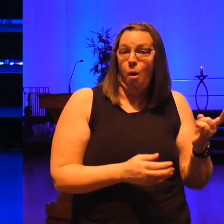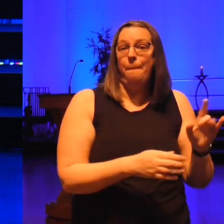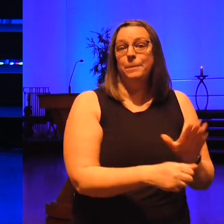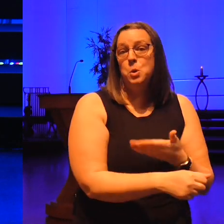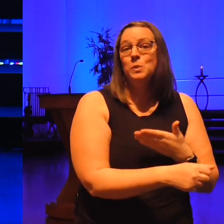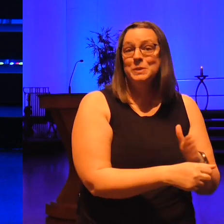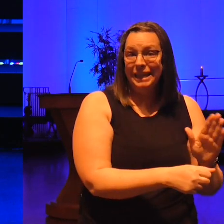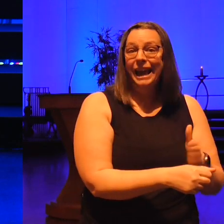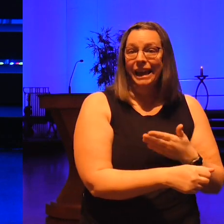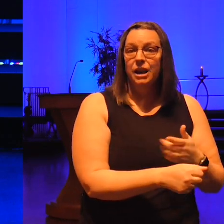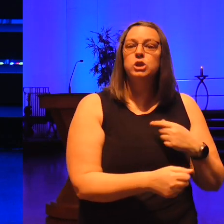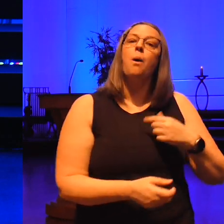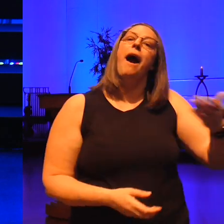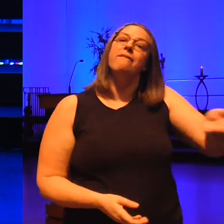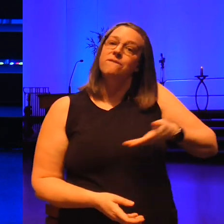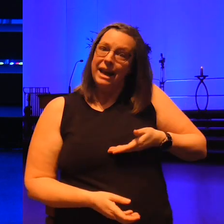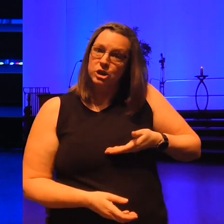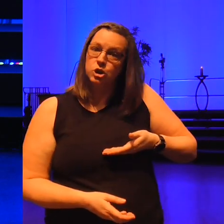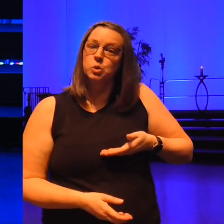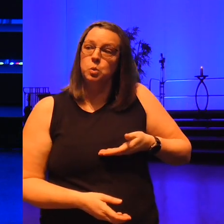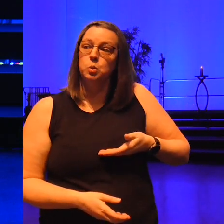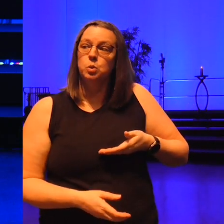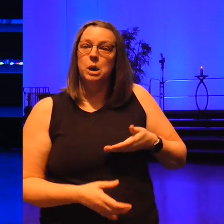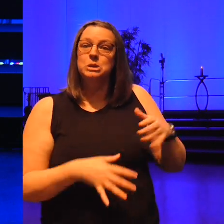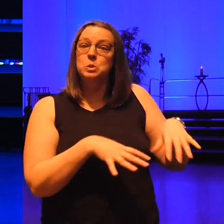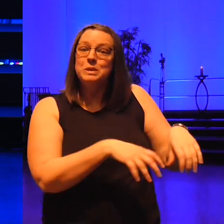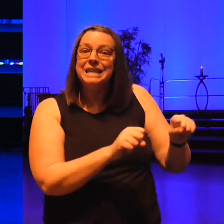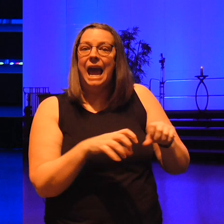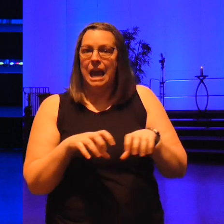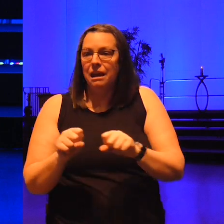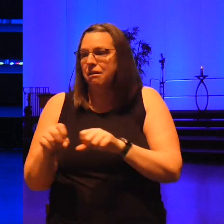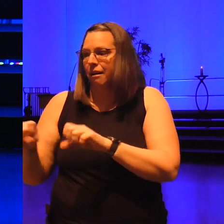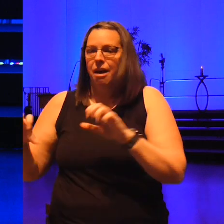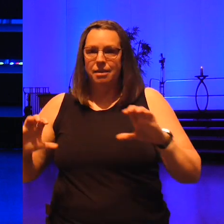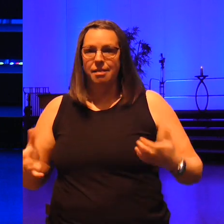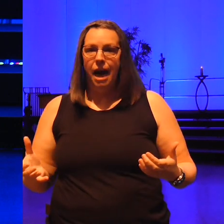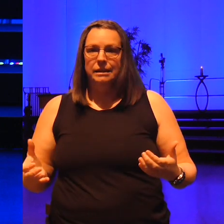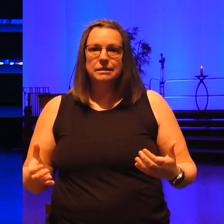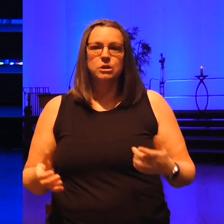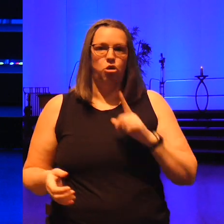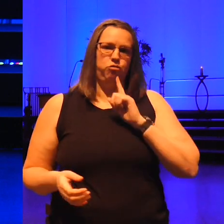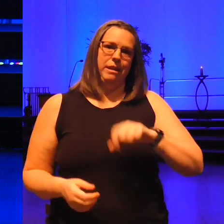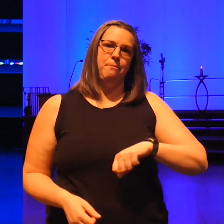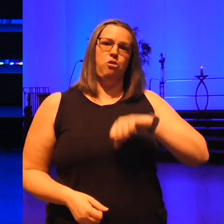invite you to take more than one of these classes I'm very proud um that we have them here at Mile